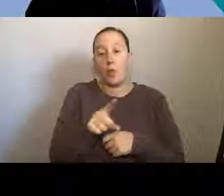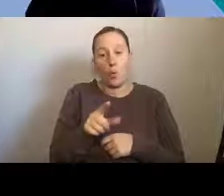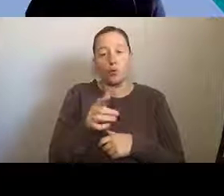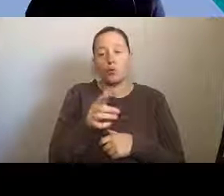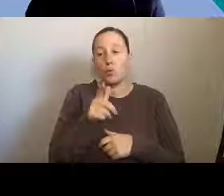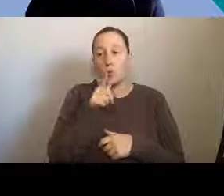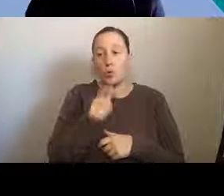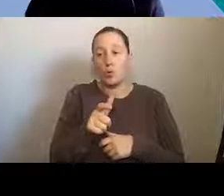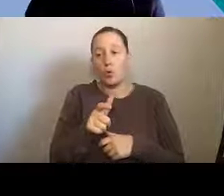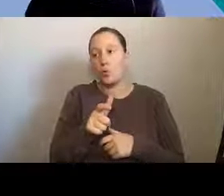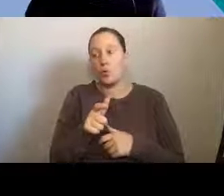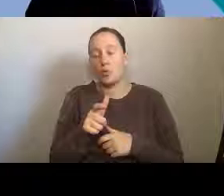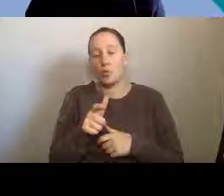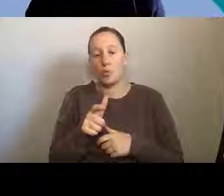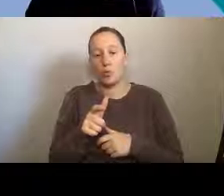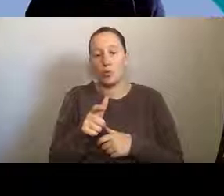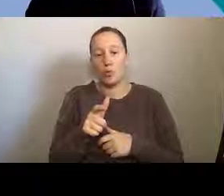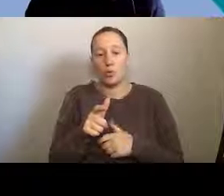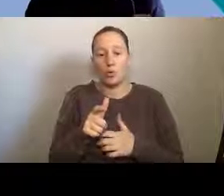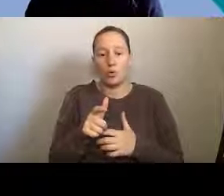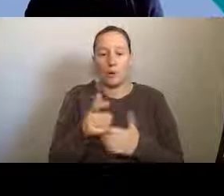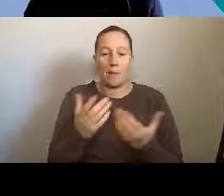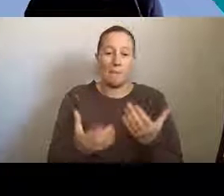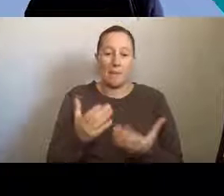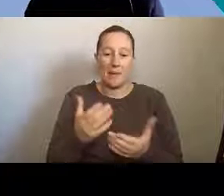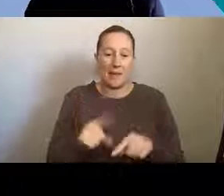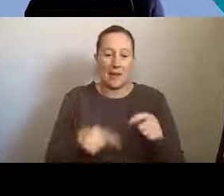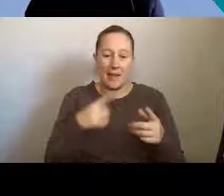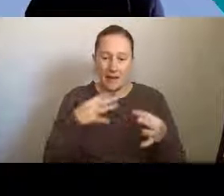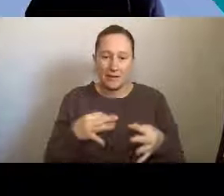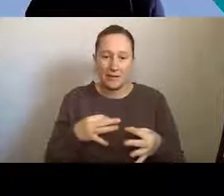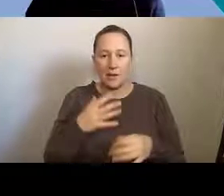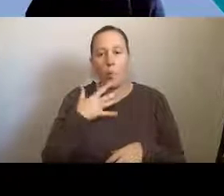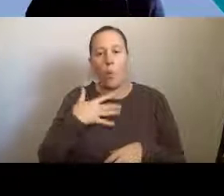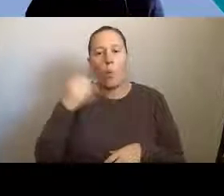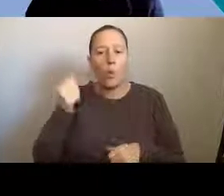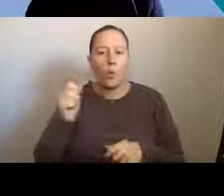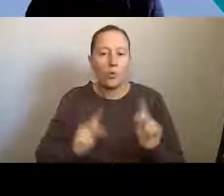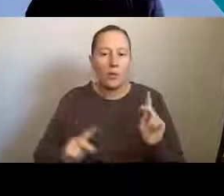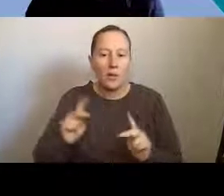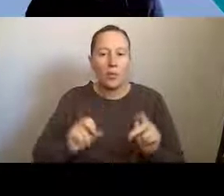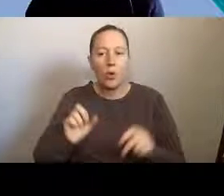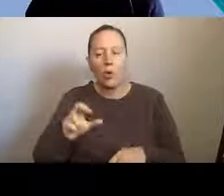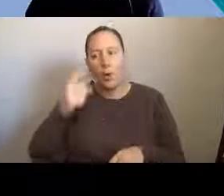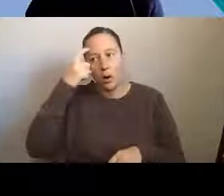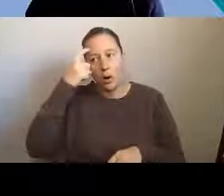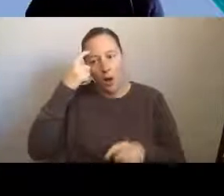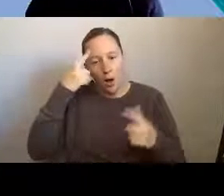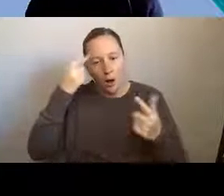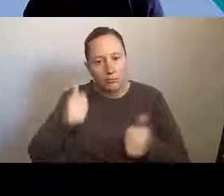such as the elderly or those whose cognitive capacity has been diminished as a result of illness,